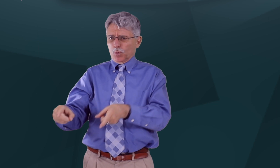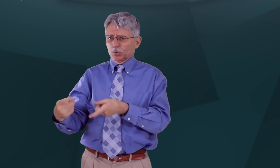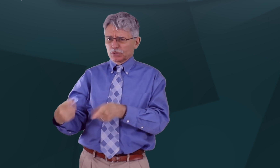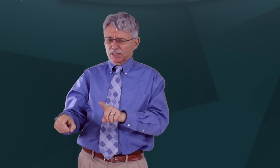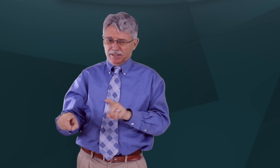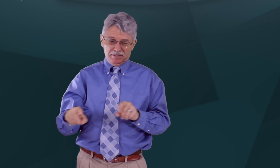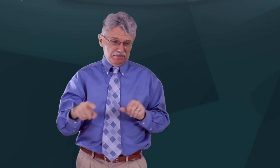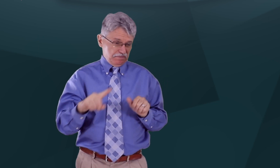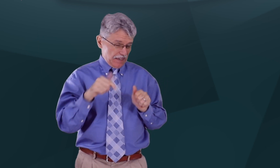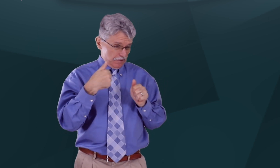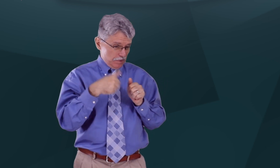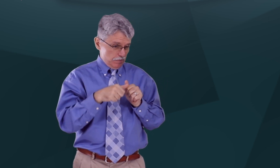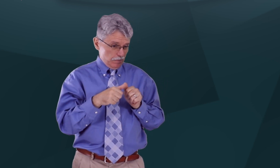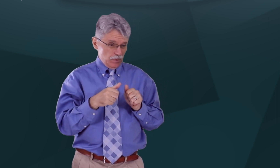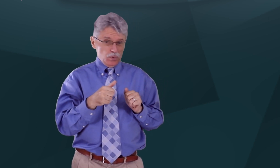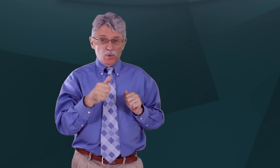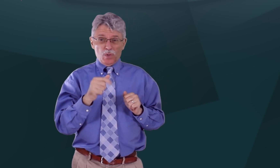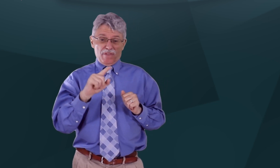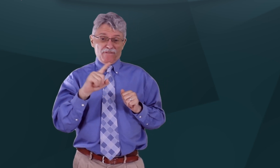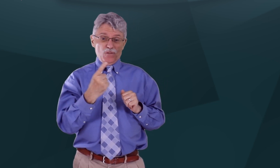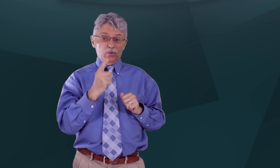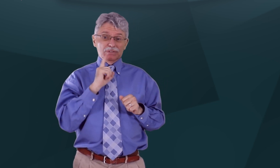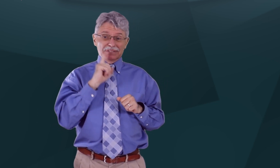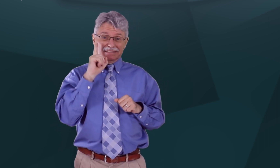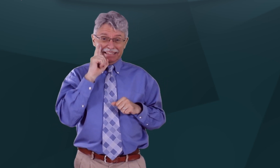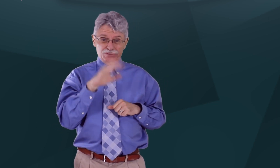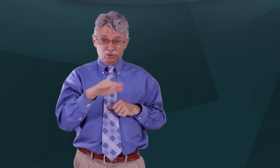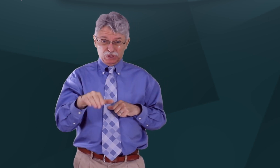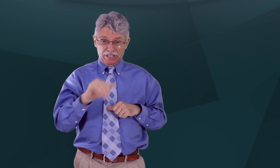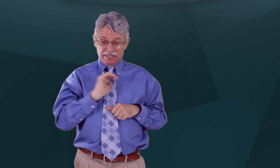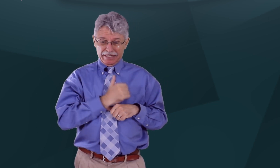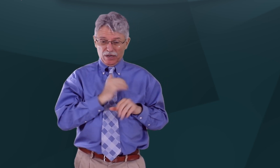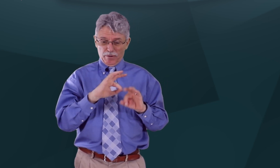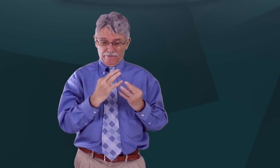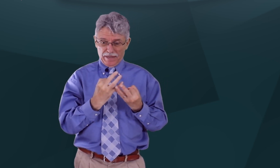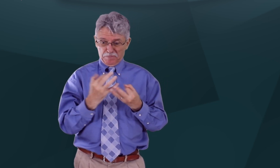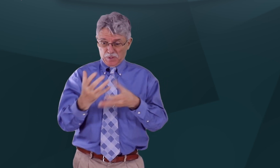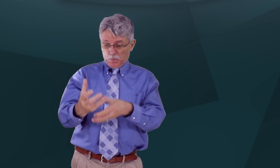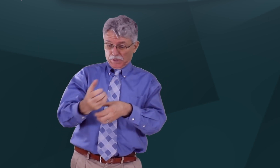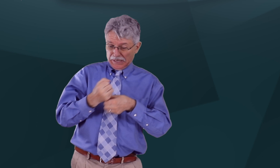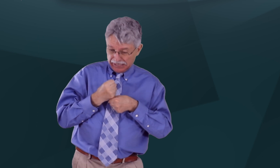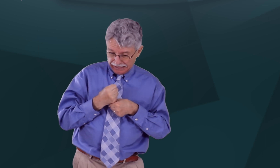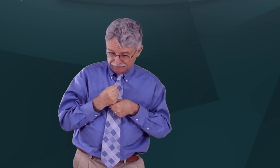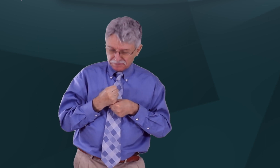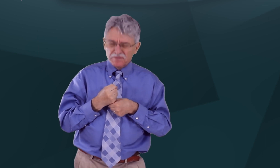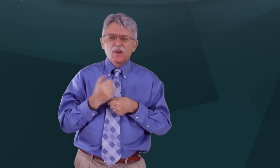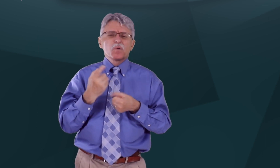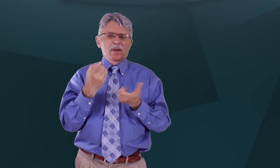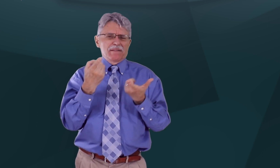about everything that's going on. I remember the first deaf child that we had into our family,